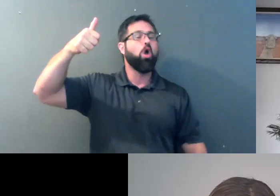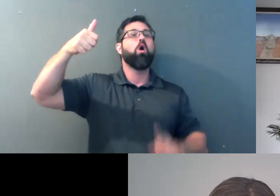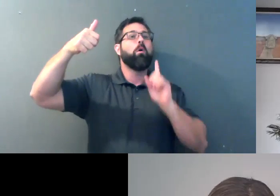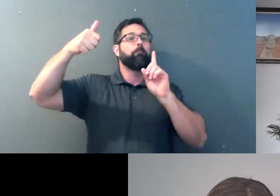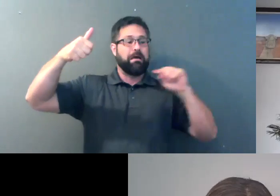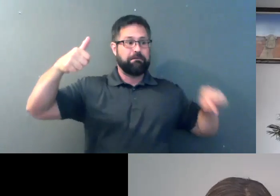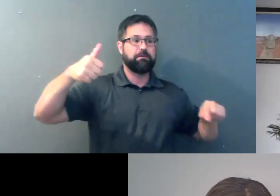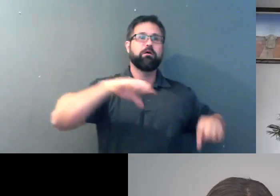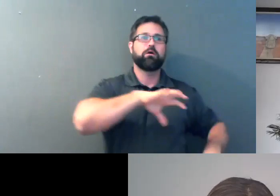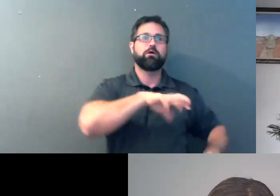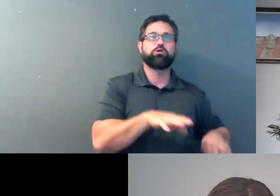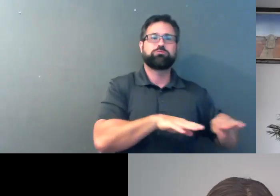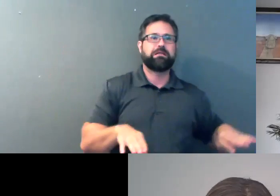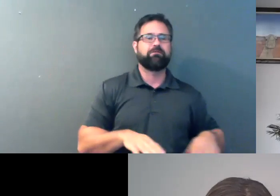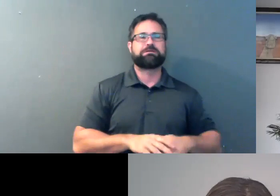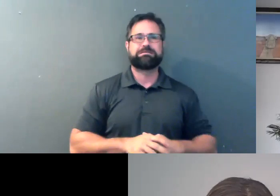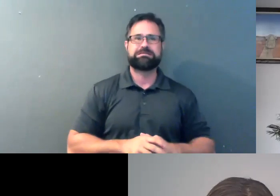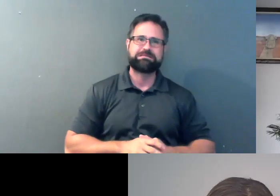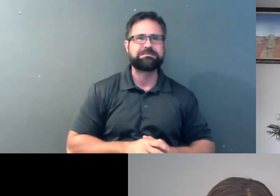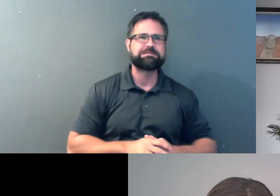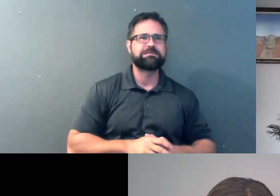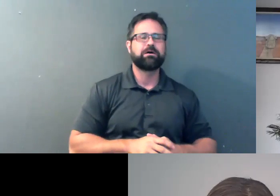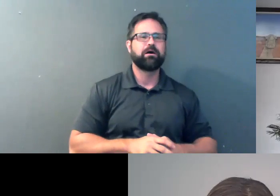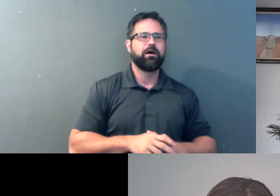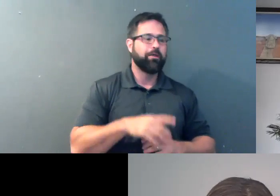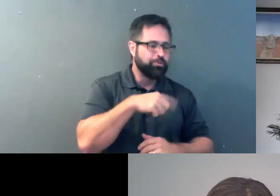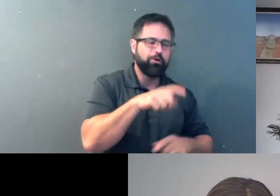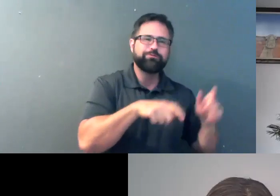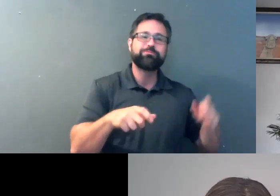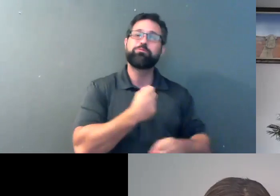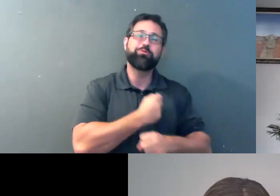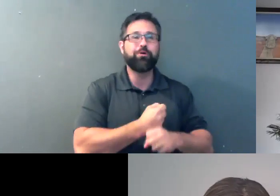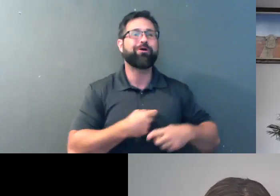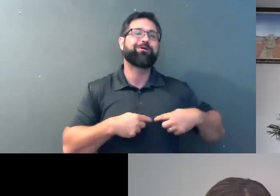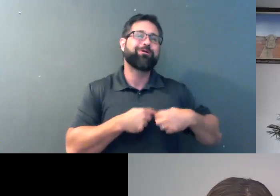ensure that frontline humanitarian workers are equipped with the with the skills and knowledge